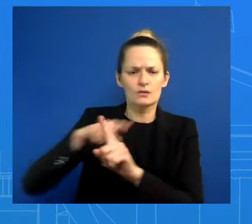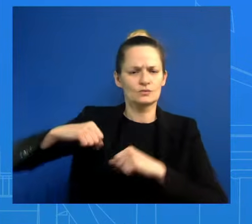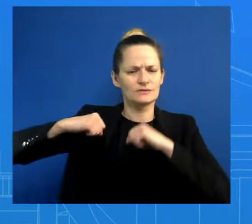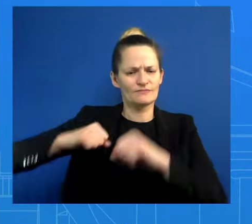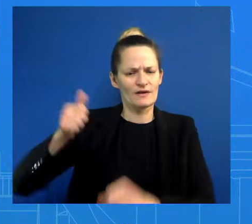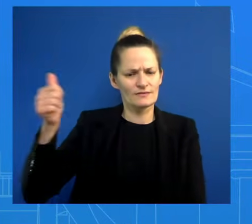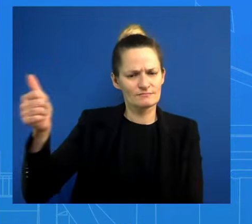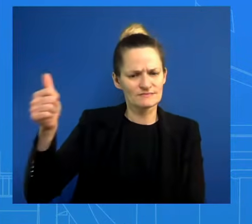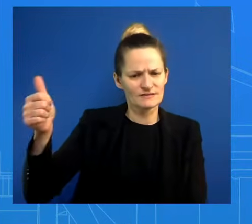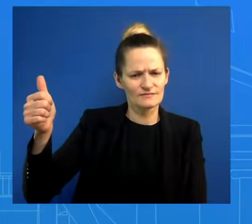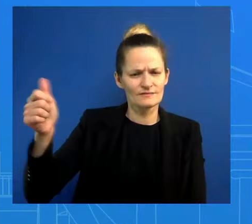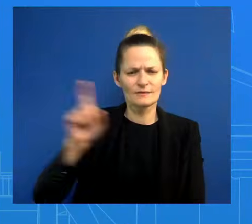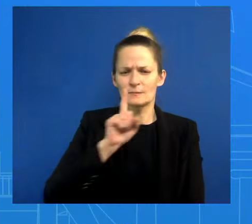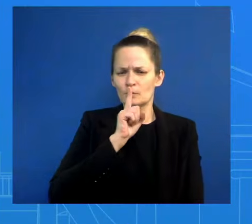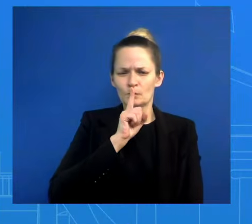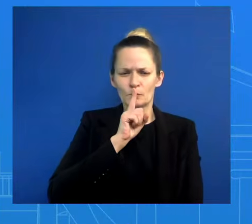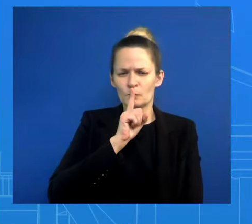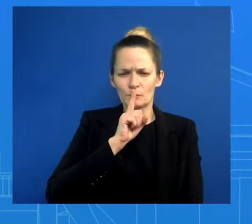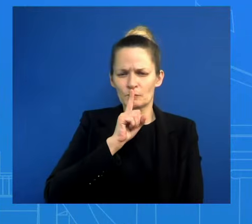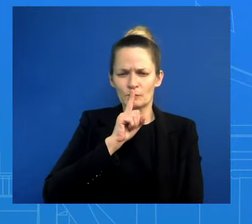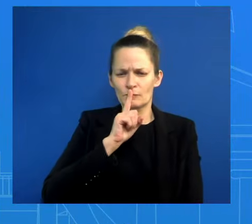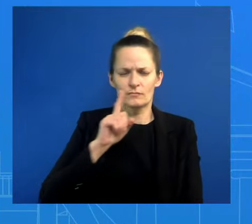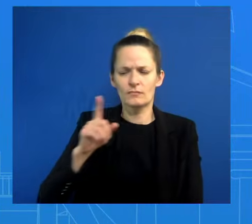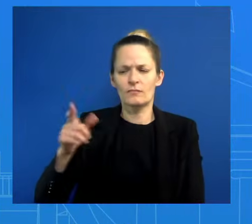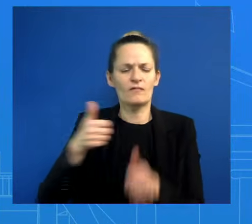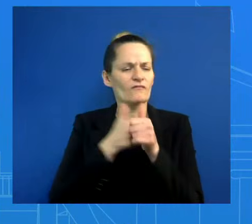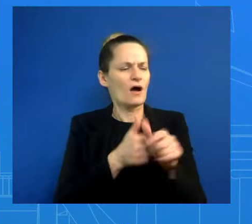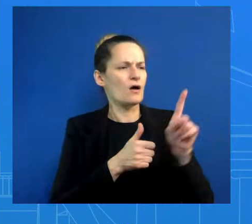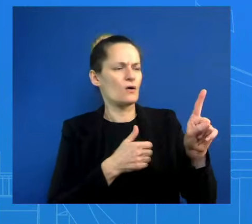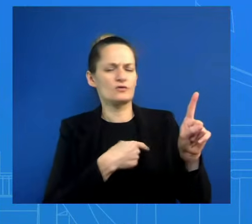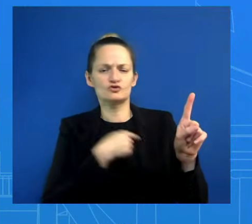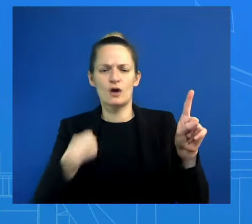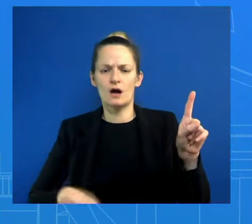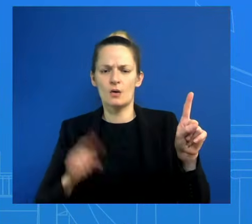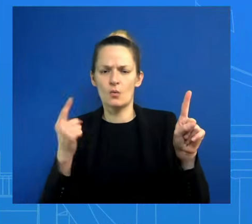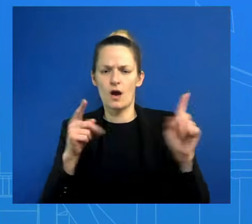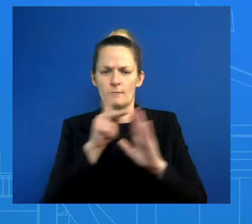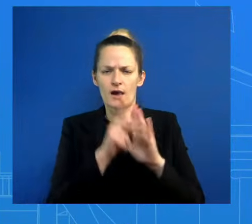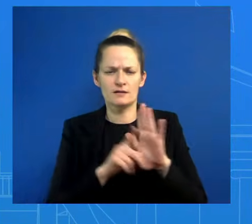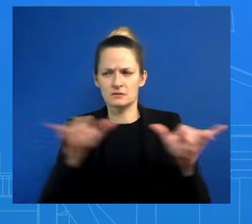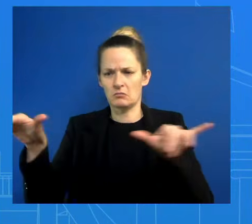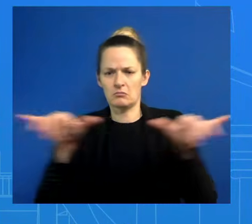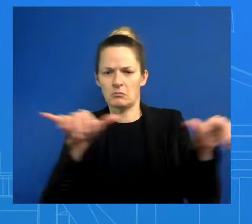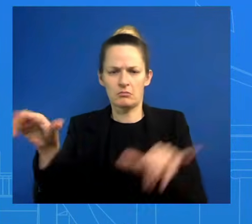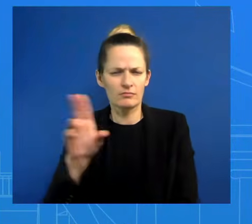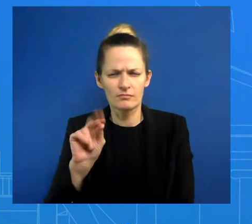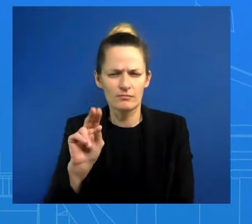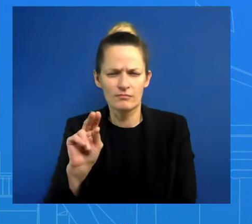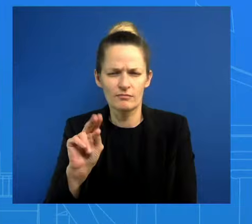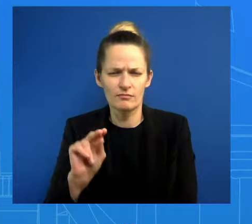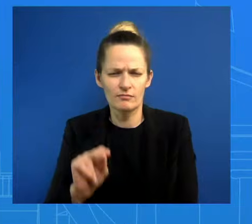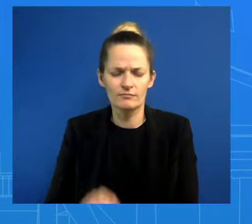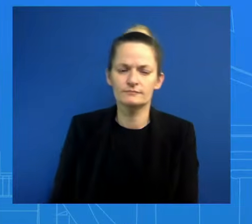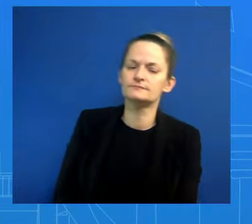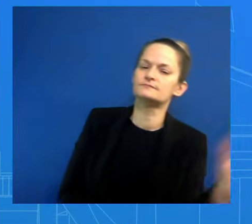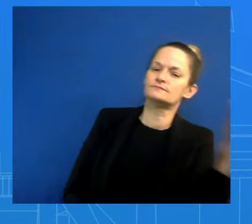The Press: Thank you, Karine. I've got two questions for you: the first about the coronavirus pandemic and then one about Twitter. On the pandemic,